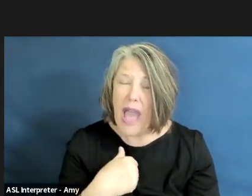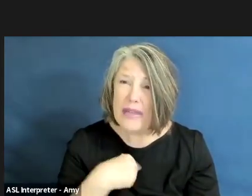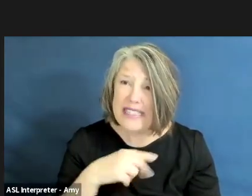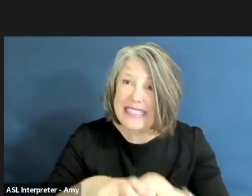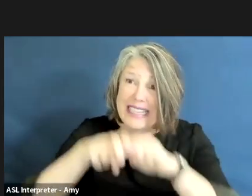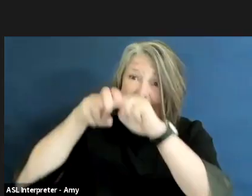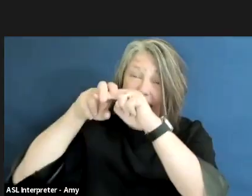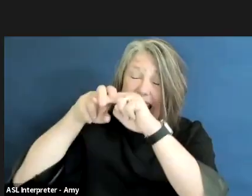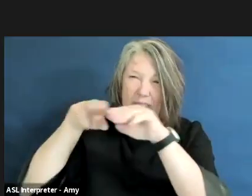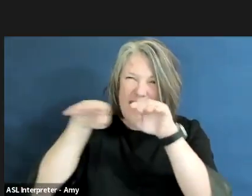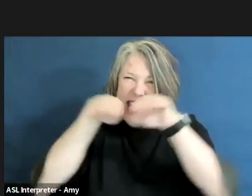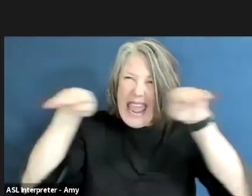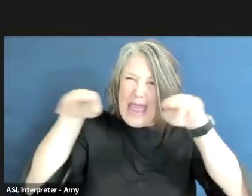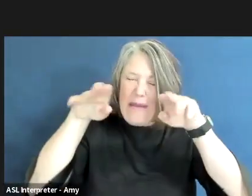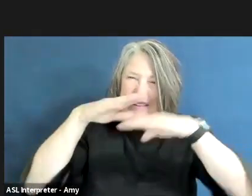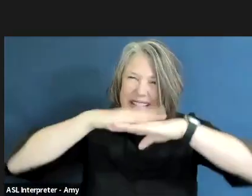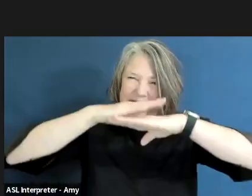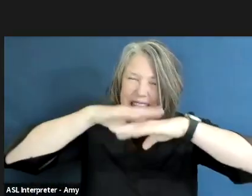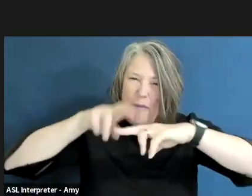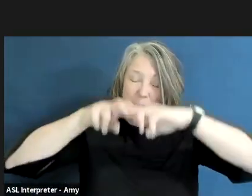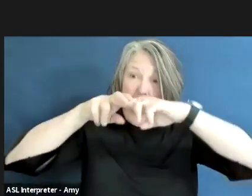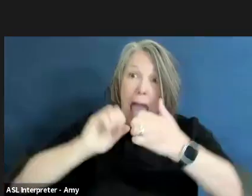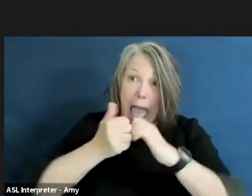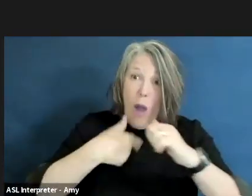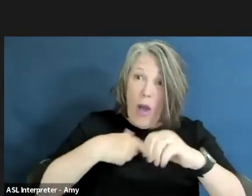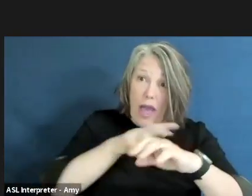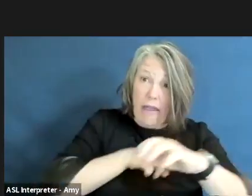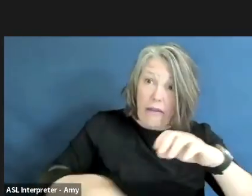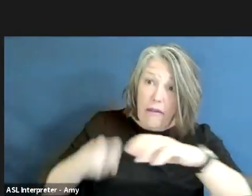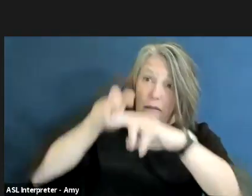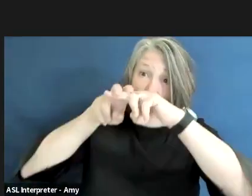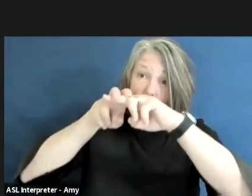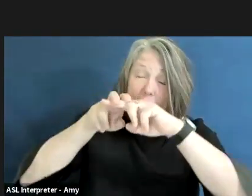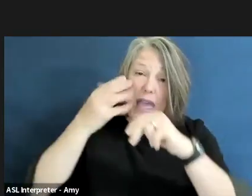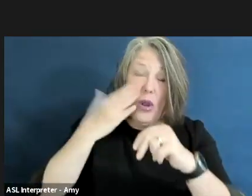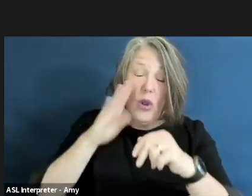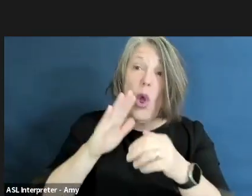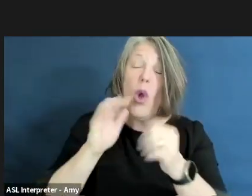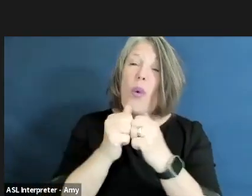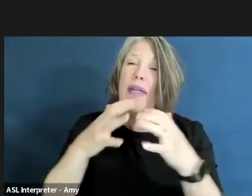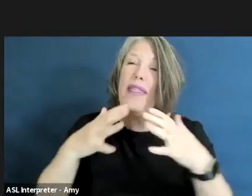I don't even remember how I got on the table, wrapped in a paper dress,